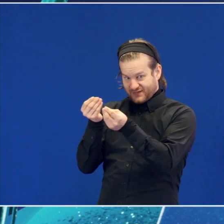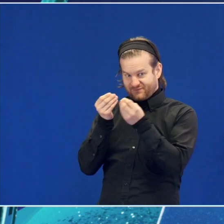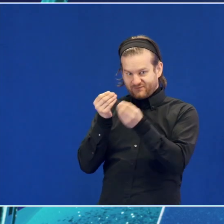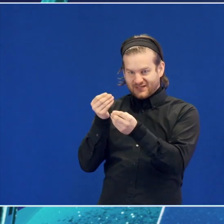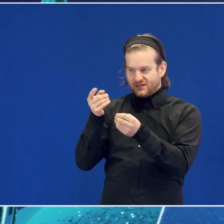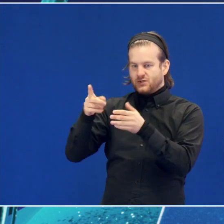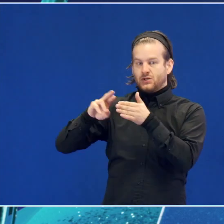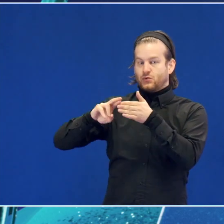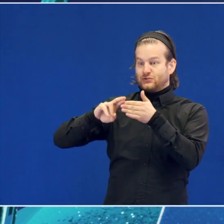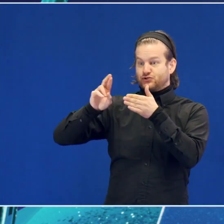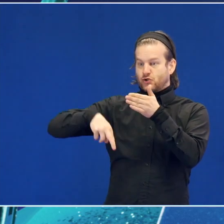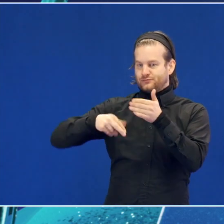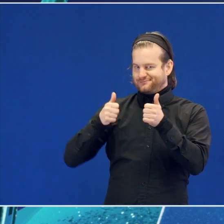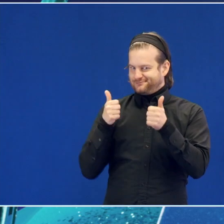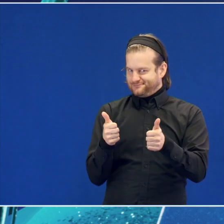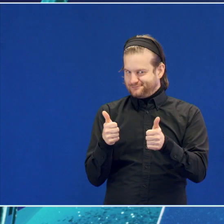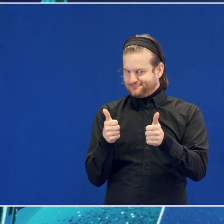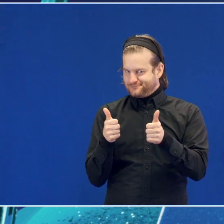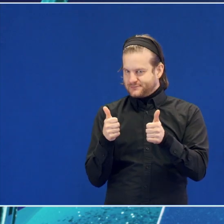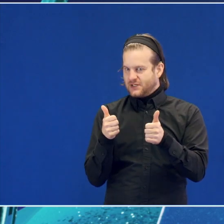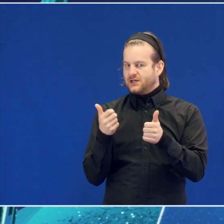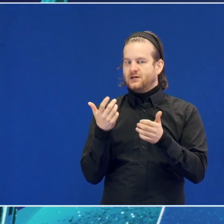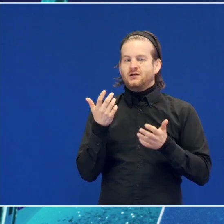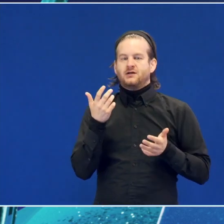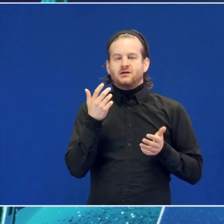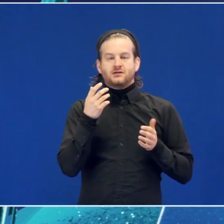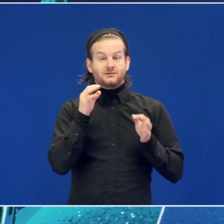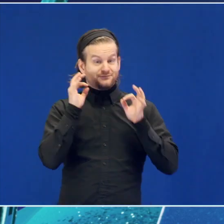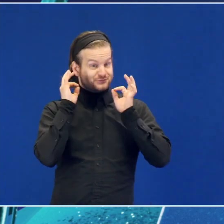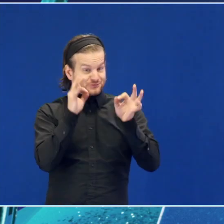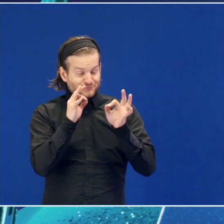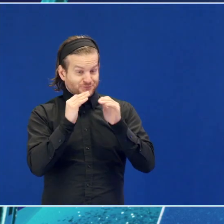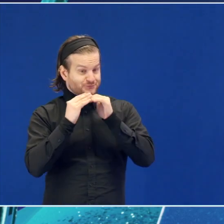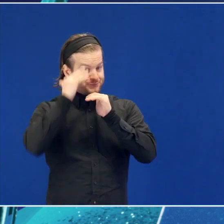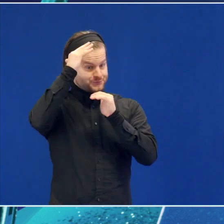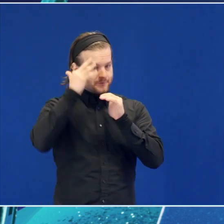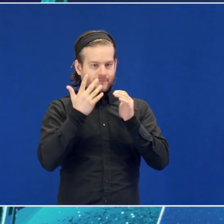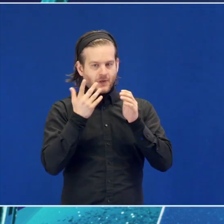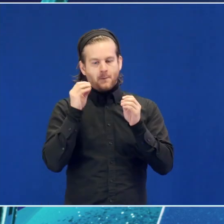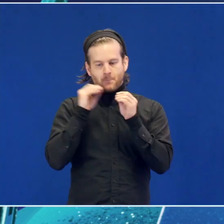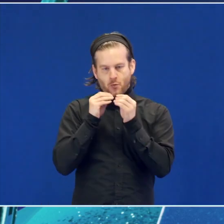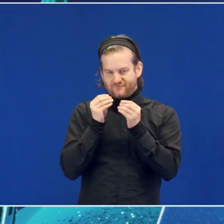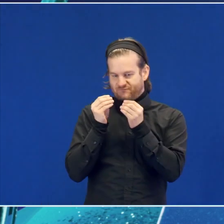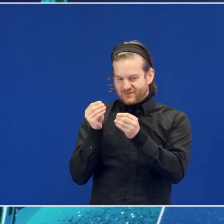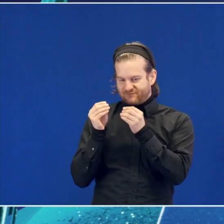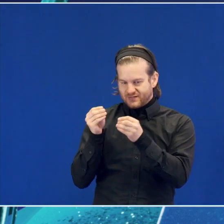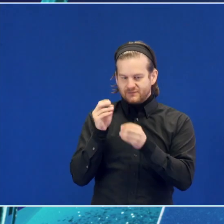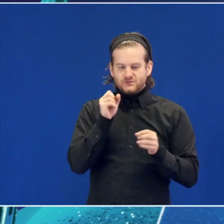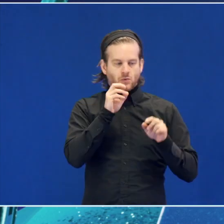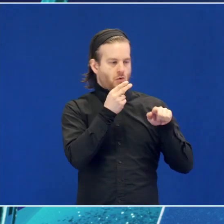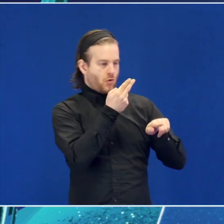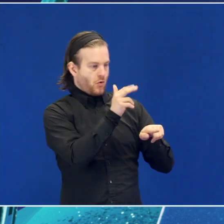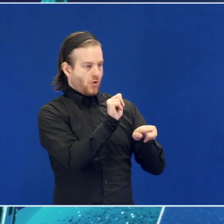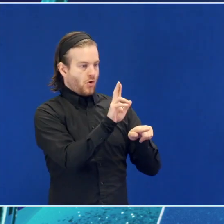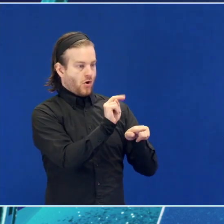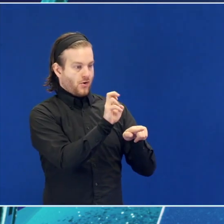So what harness and context engineering is about is about how we engineer these loops that are becoming more